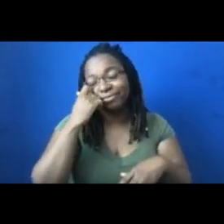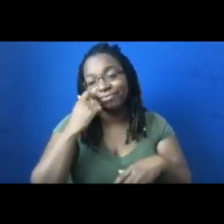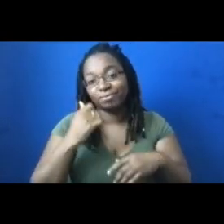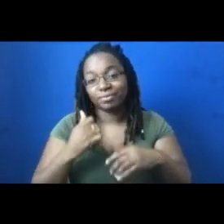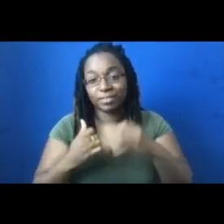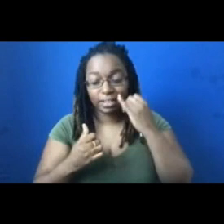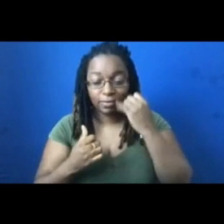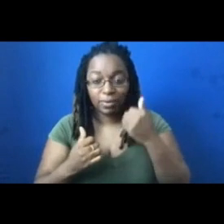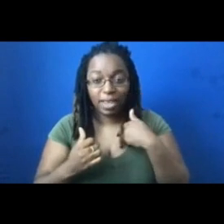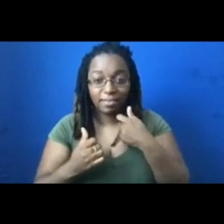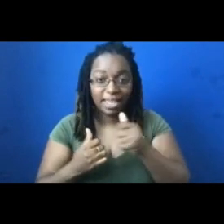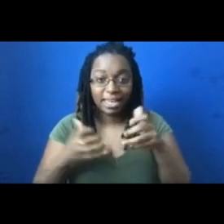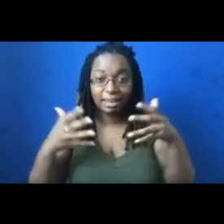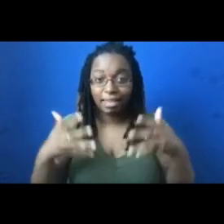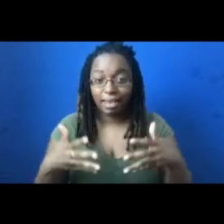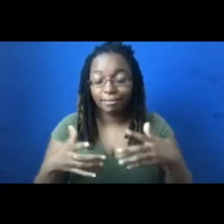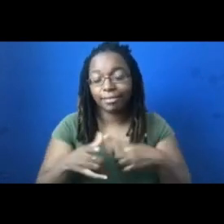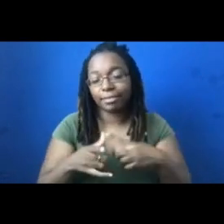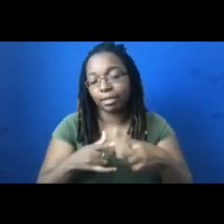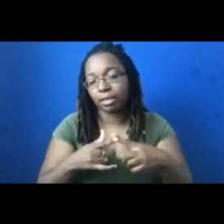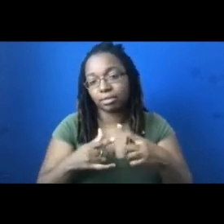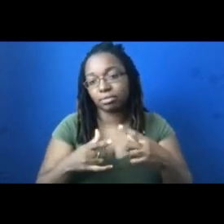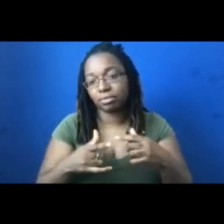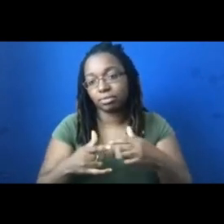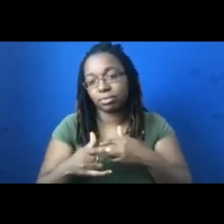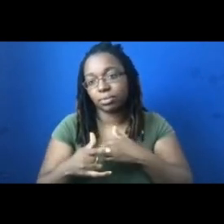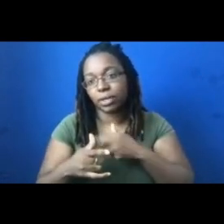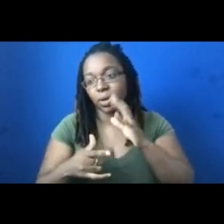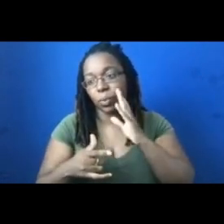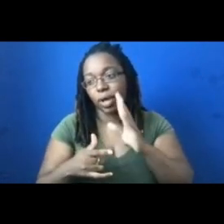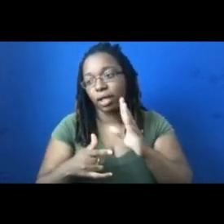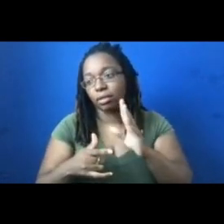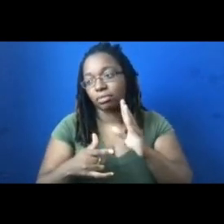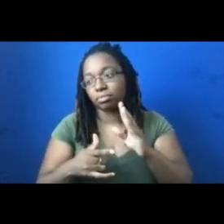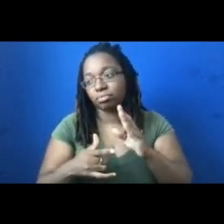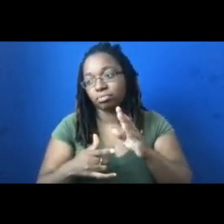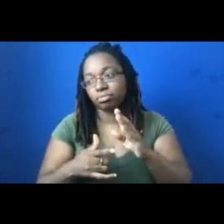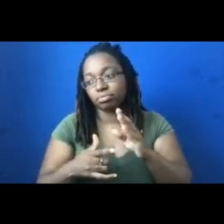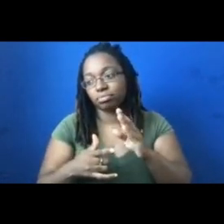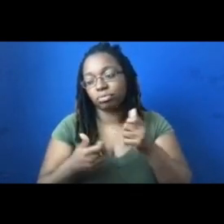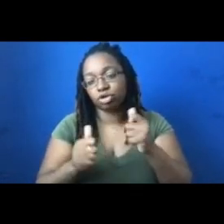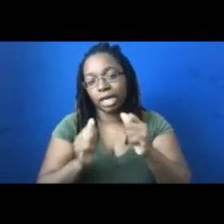any remaining ones, and we will write down and transcribe those questions and answers.